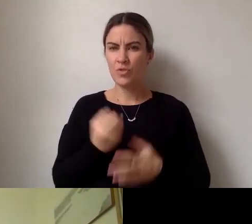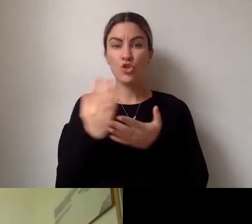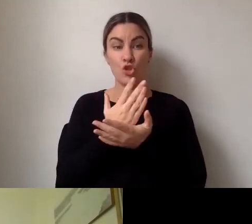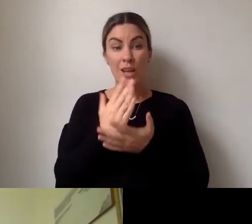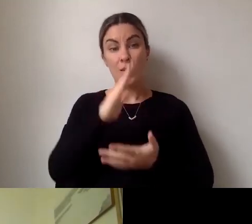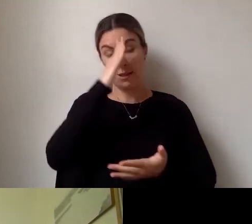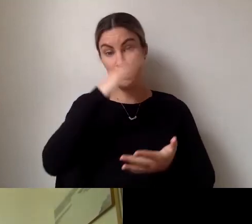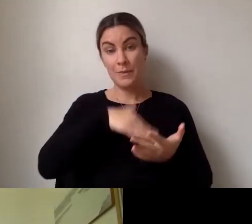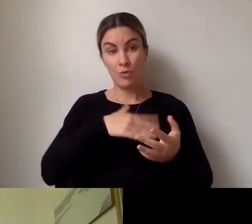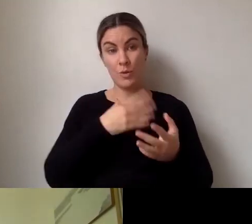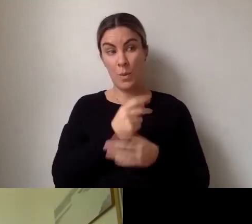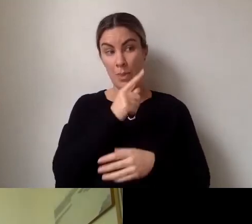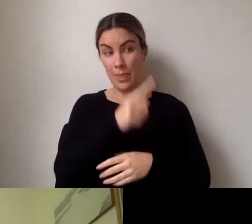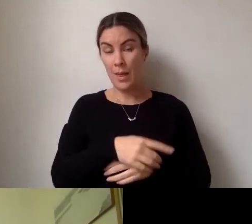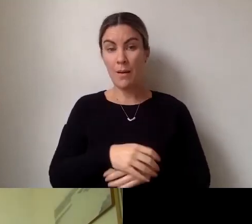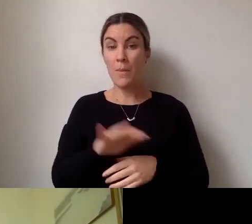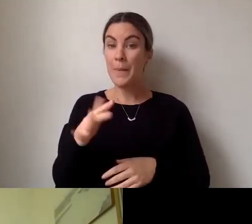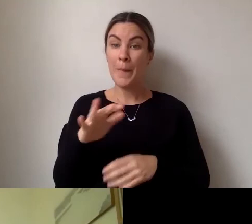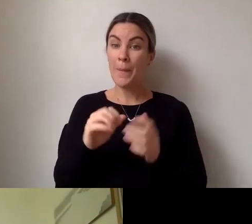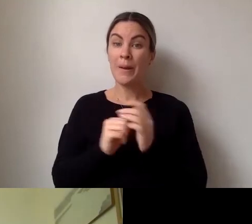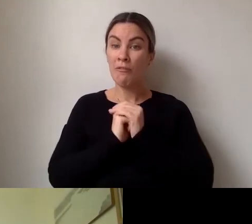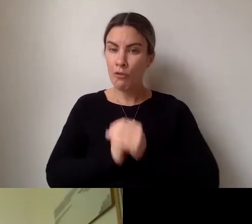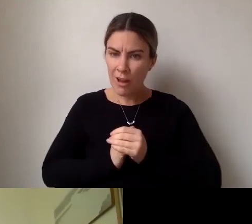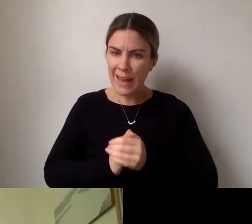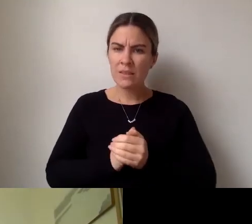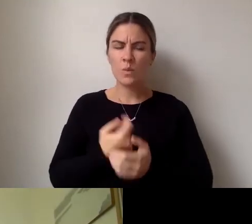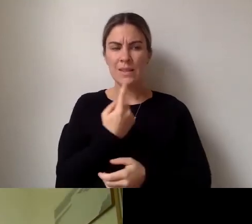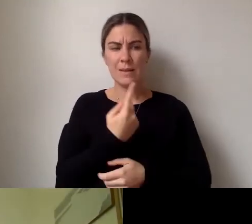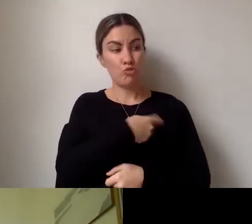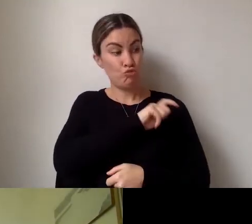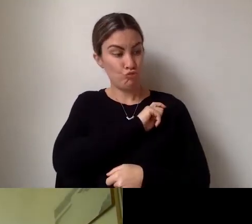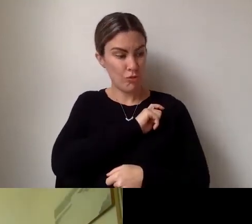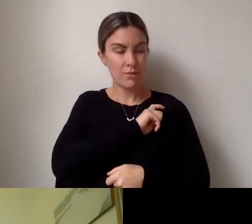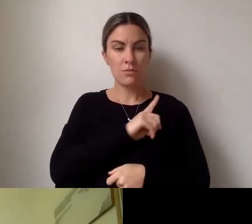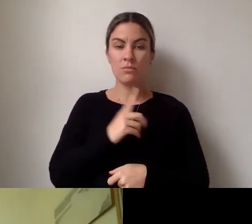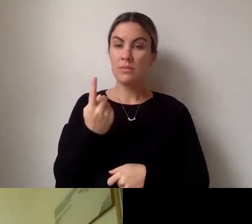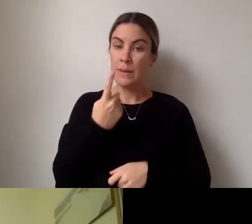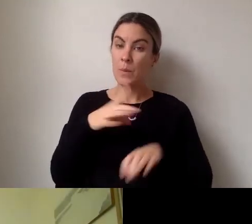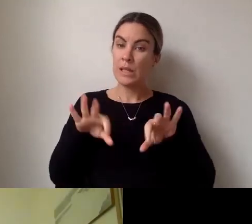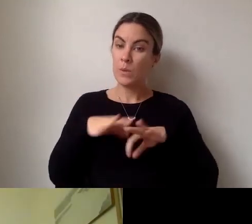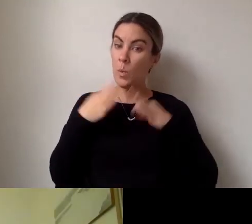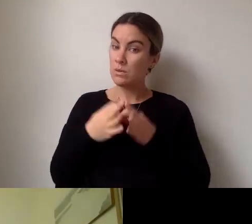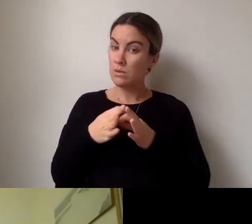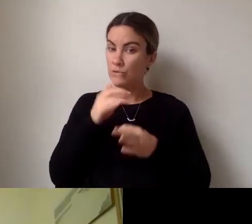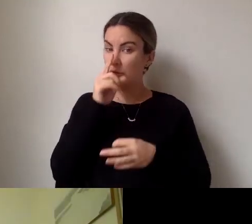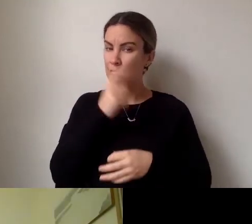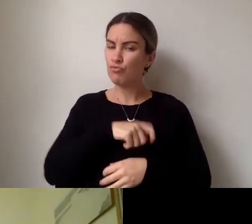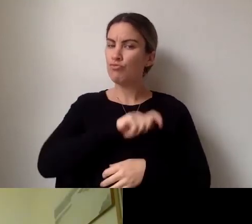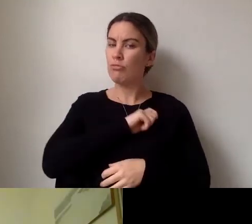Whether that's, like, a friend or, you know, somebody who you trust or somebody in the organisation.